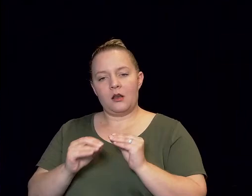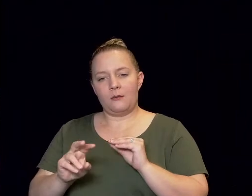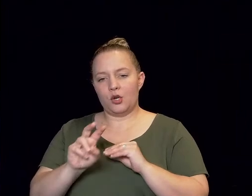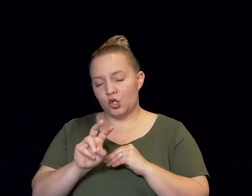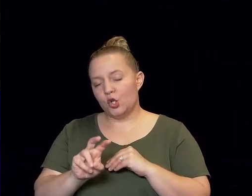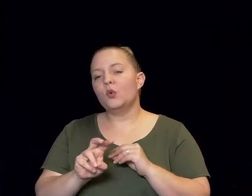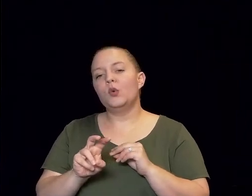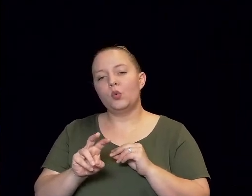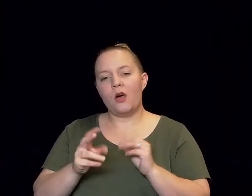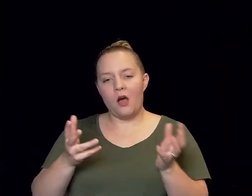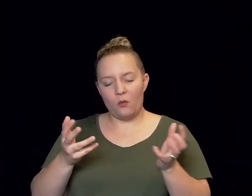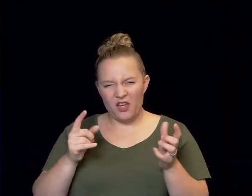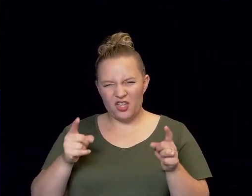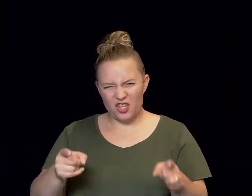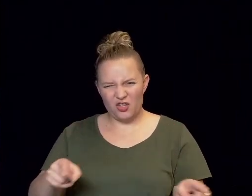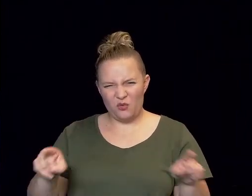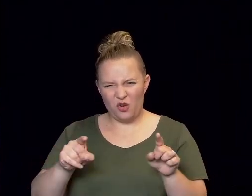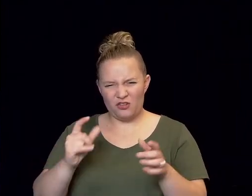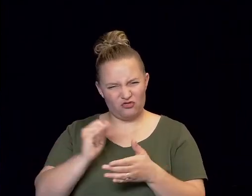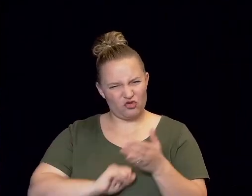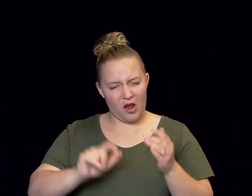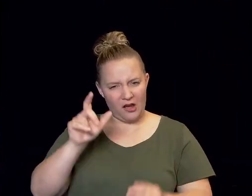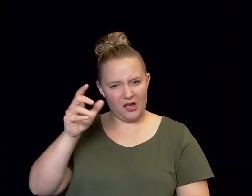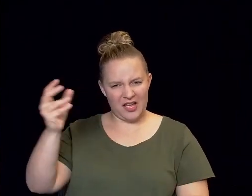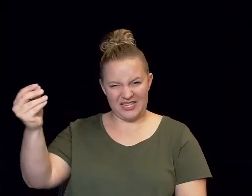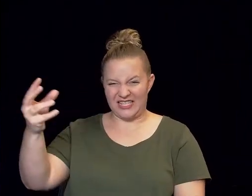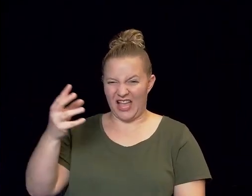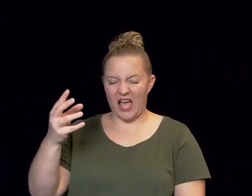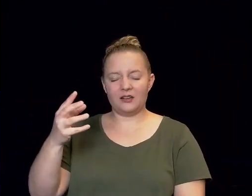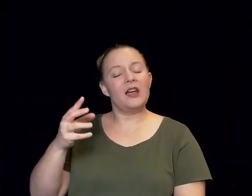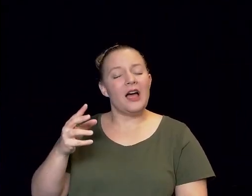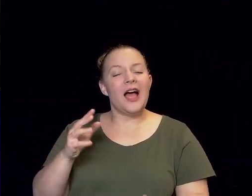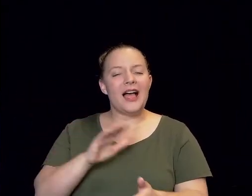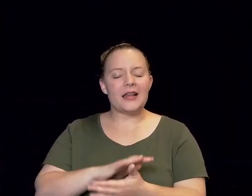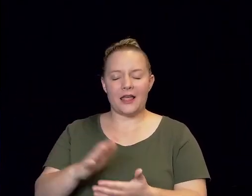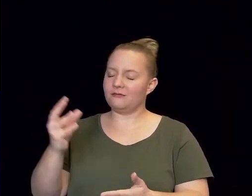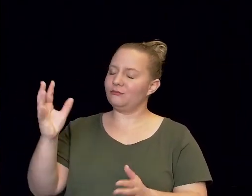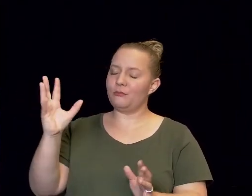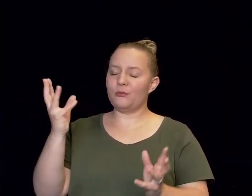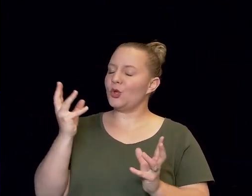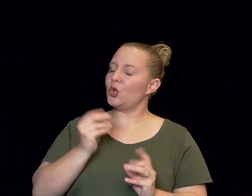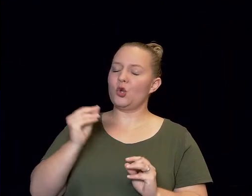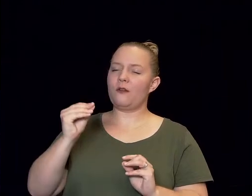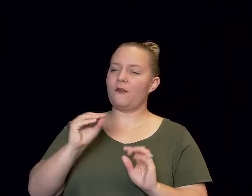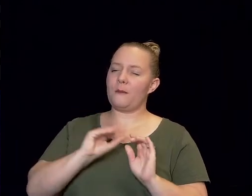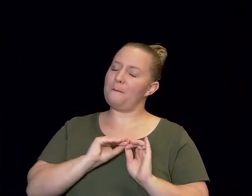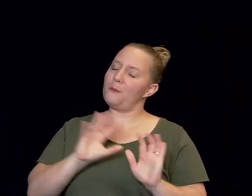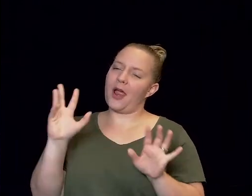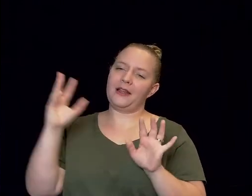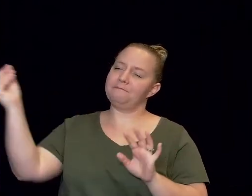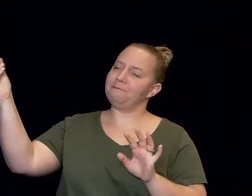I want you to draw a sun by example two. A nice lovely sun that is brightly shining. Draw a sun